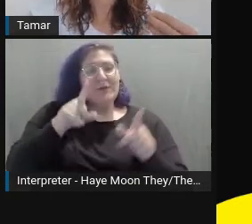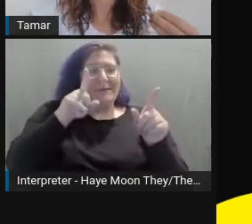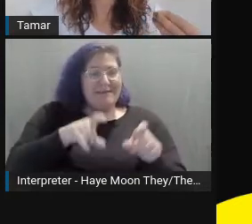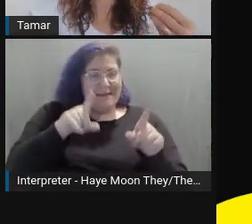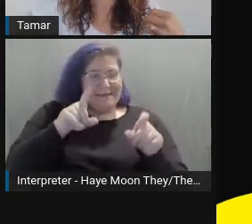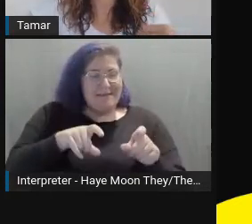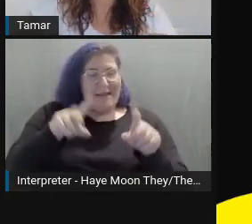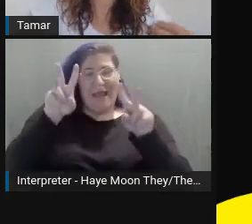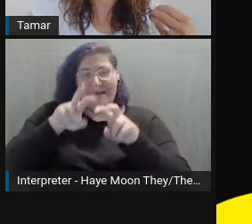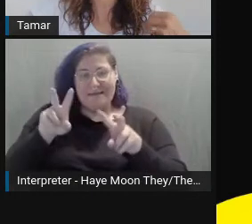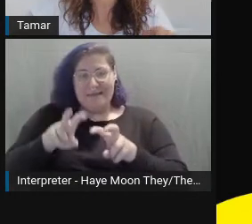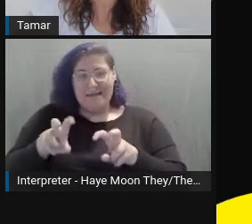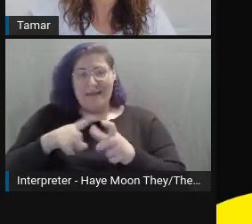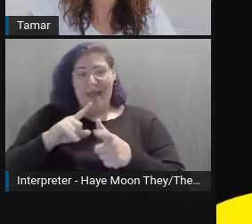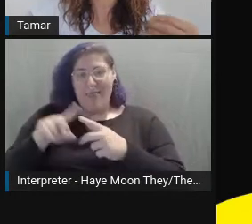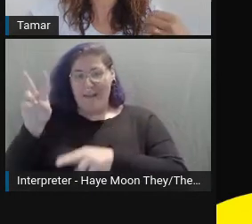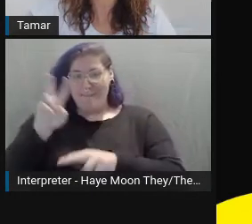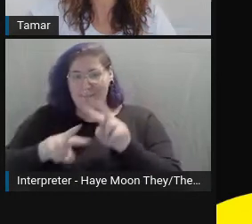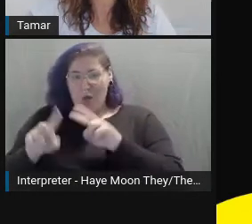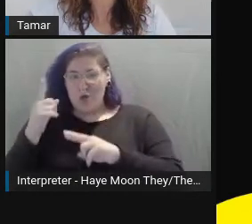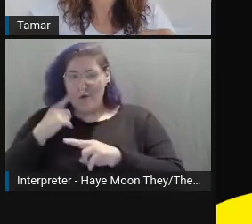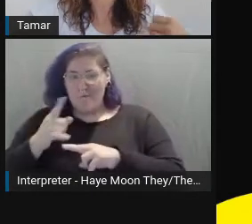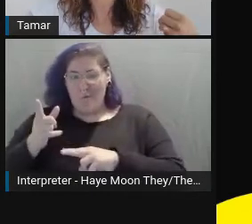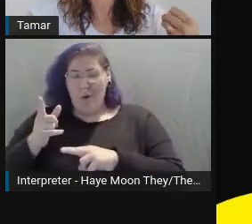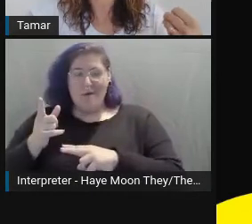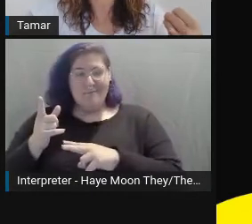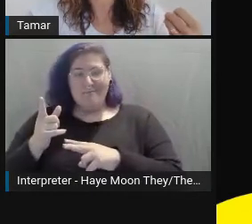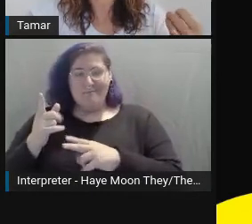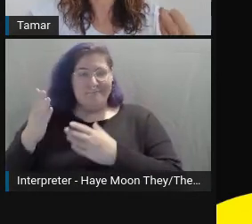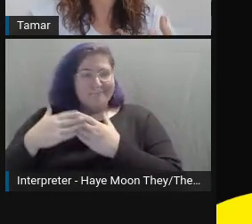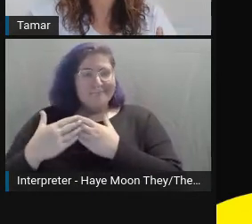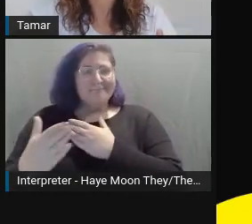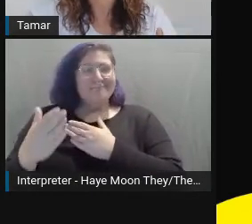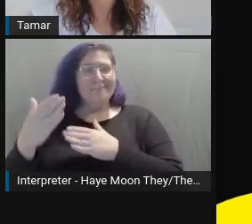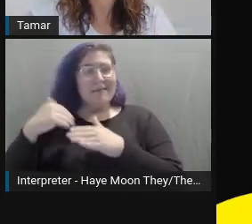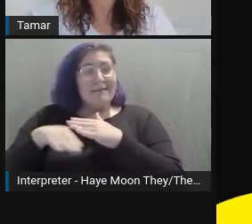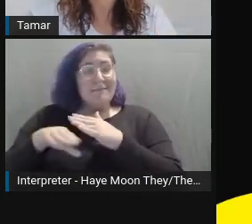This is really the beginning, the baby steps for testing, at the end of the day.